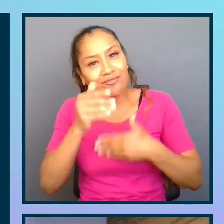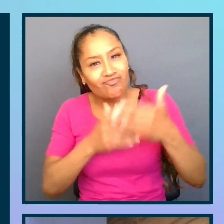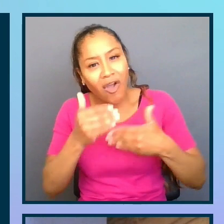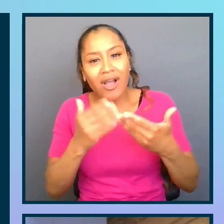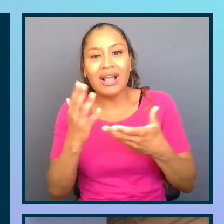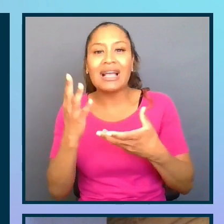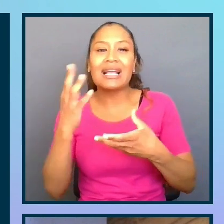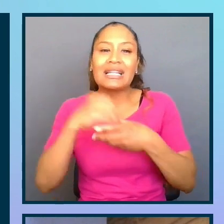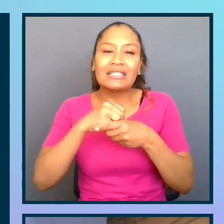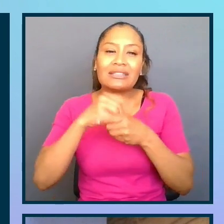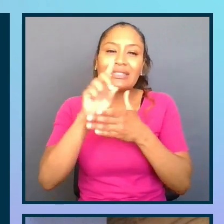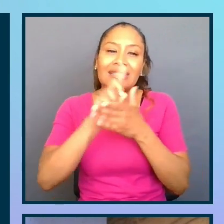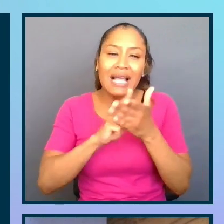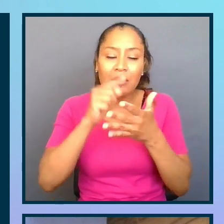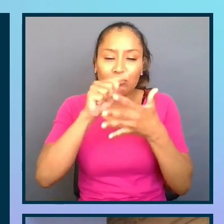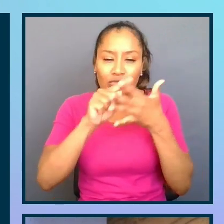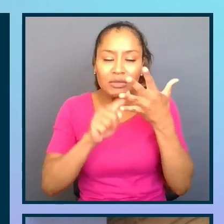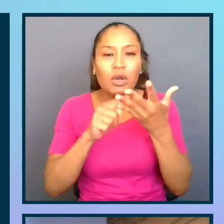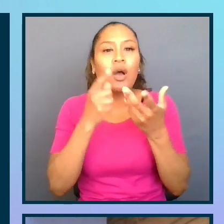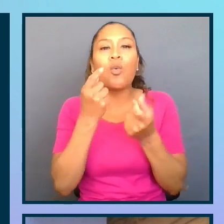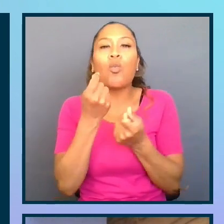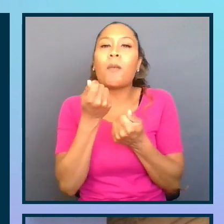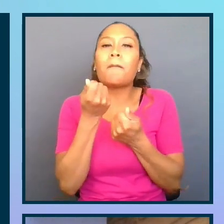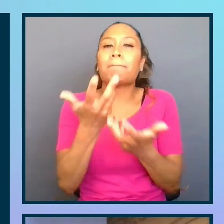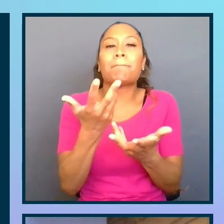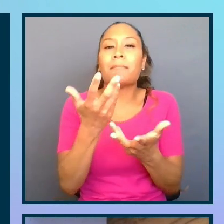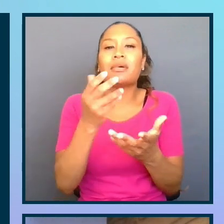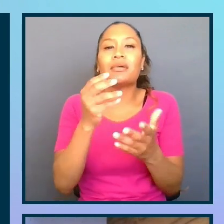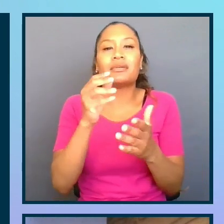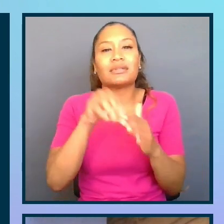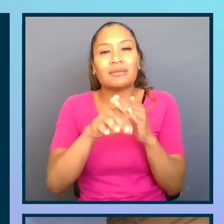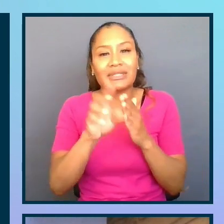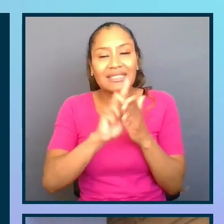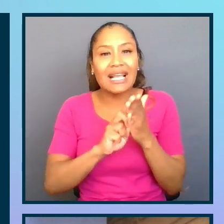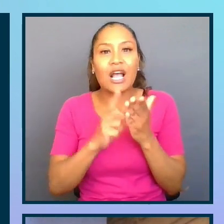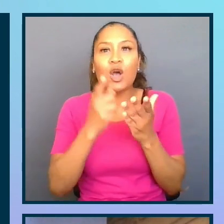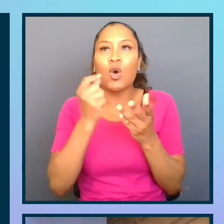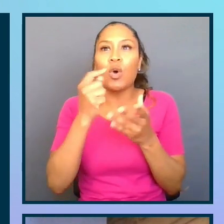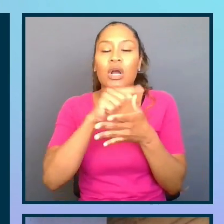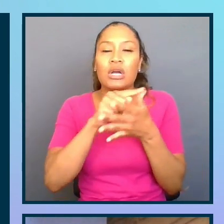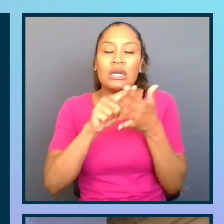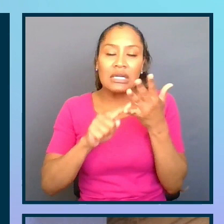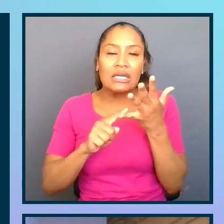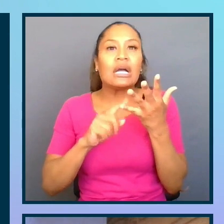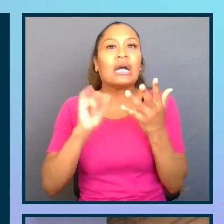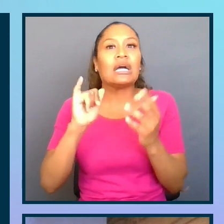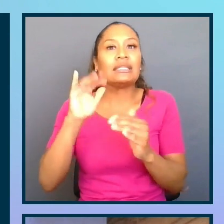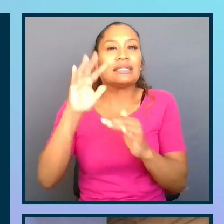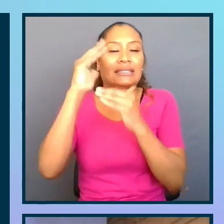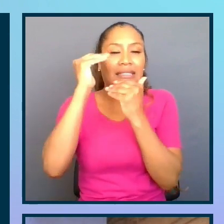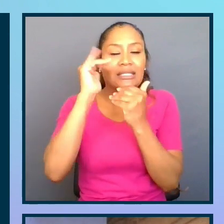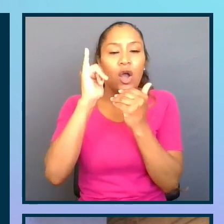what makes an accessible design, what are the constraints that we've taken into account and incorporated into our process?